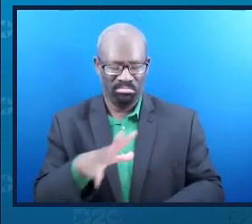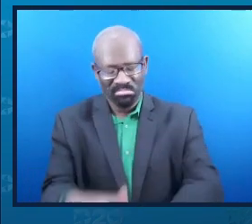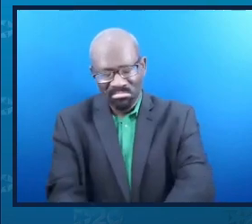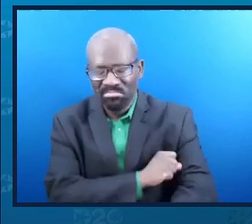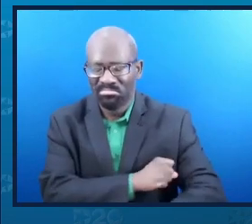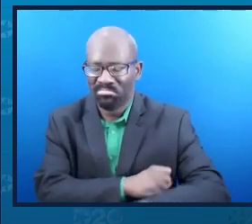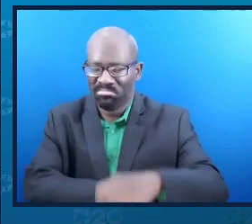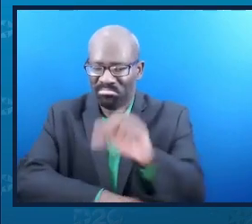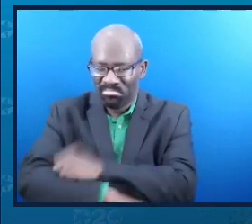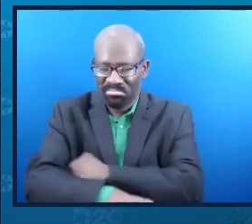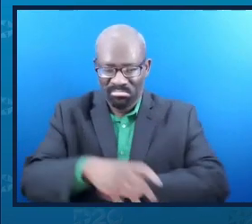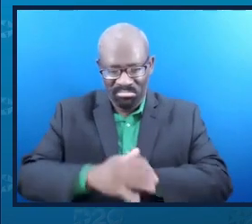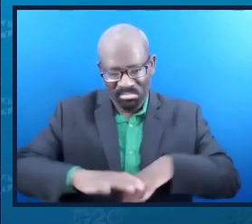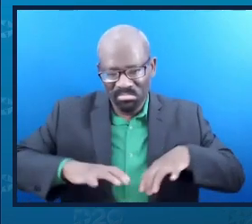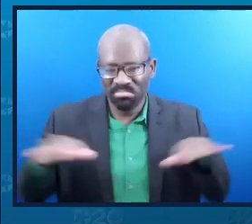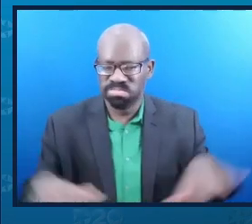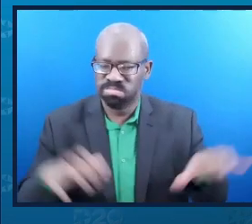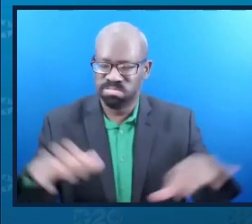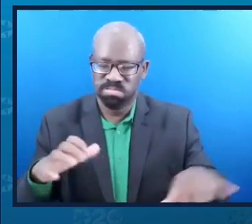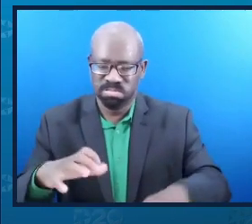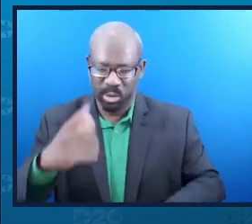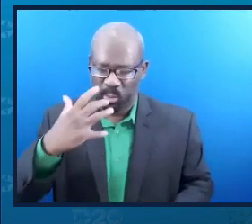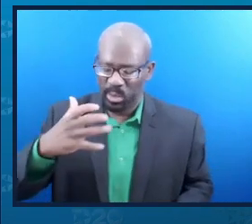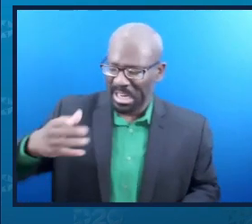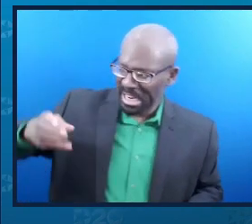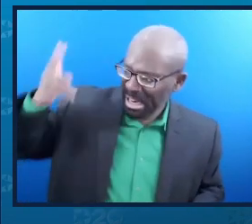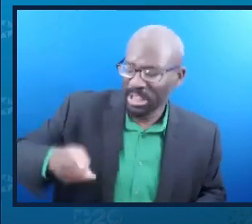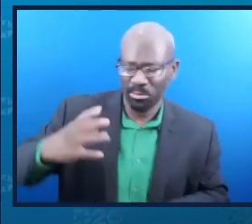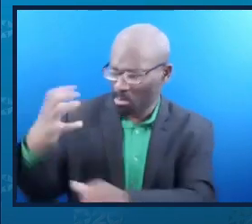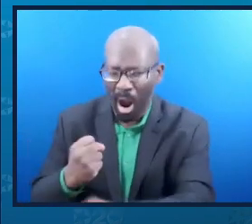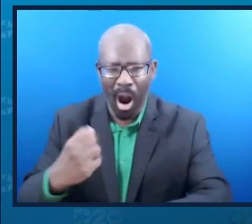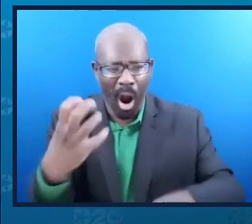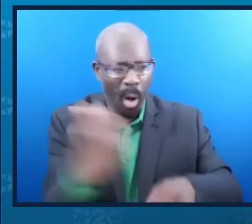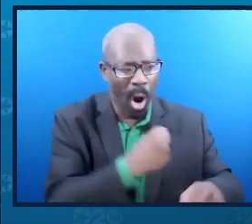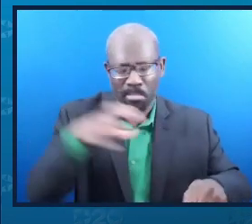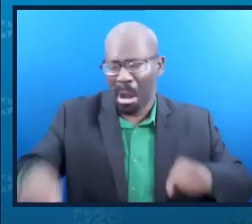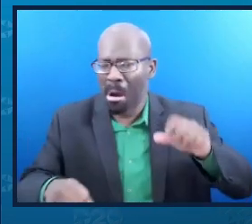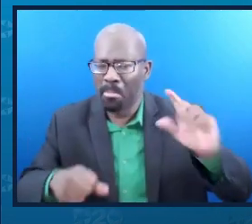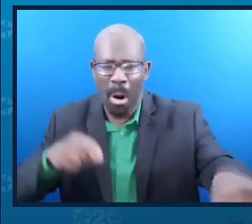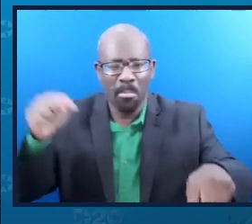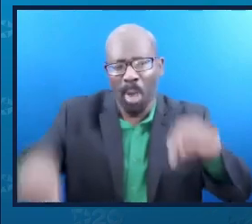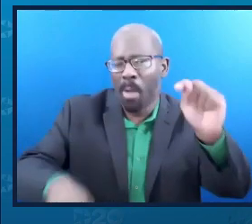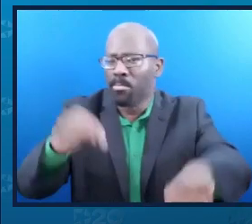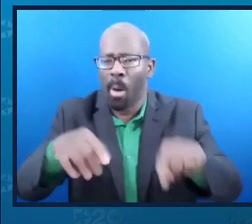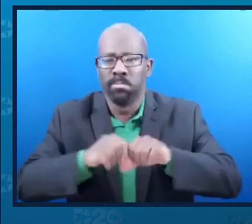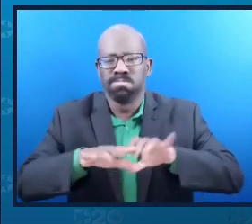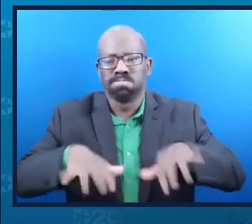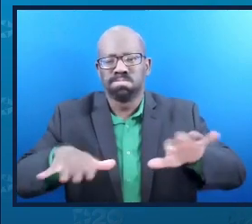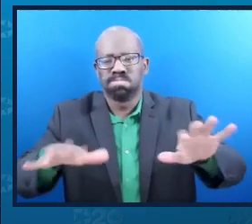TONIGHT IS A NIGHT STEEPED IN WOMEN WHO HAVE STEPPED INTO SERVICE AND ADVOCACY AND WHO ARE USING THEIR